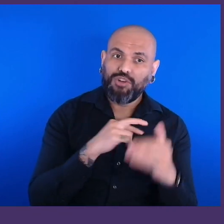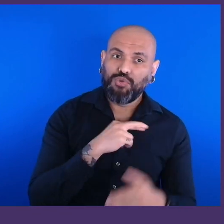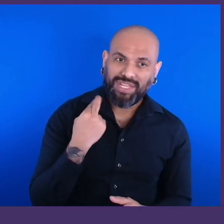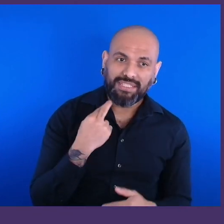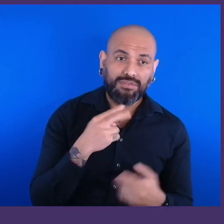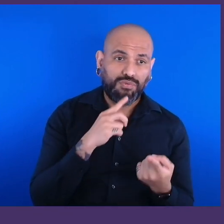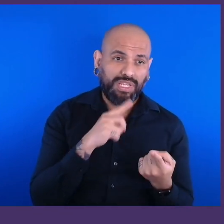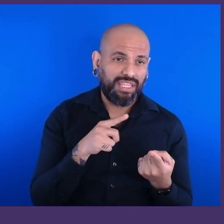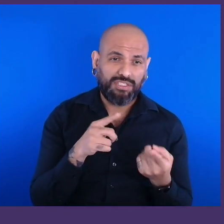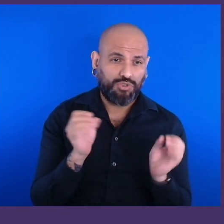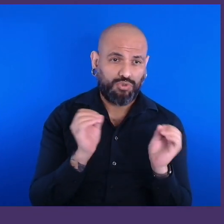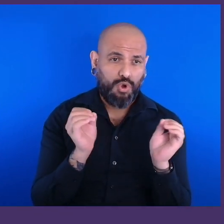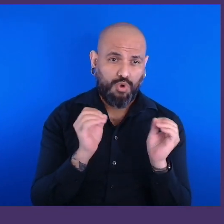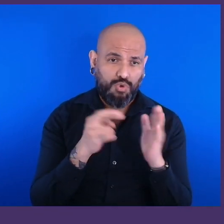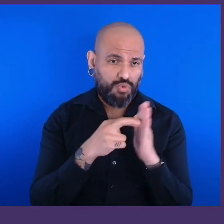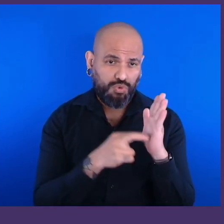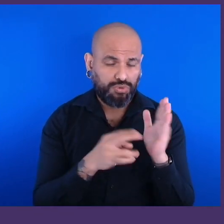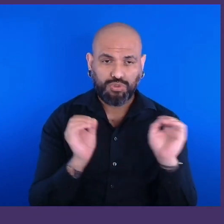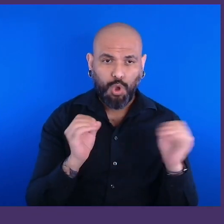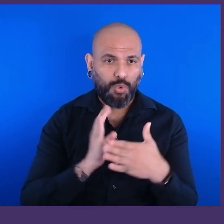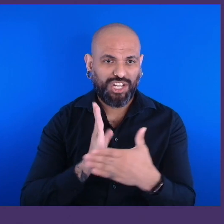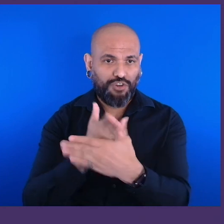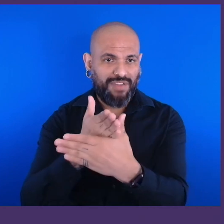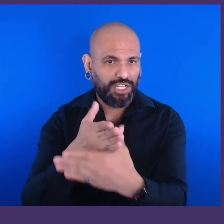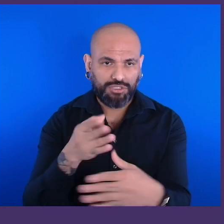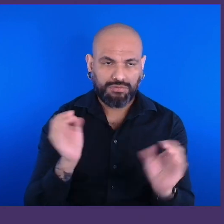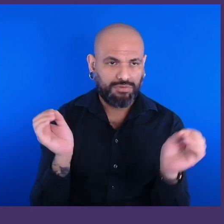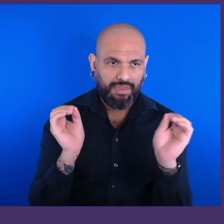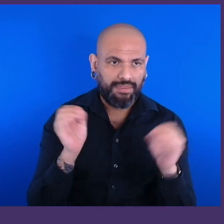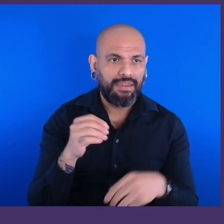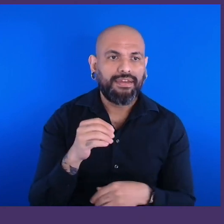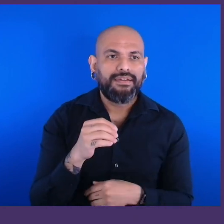There is no intervention by the EU.